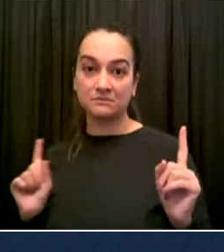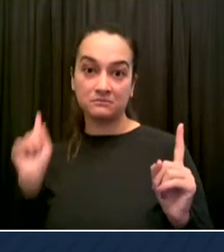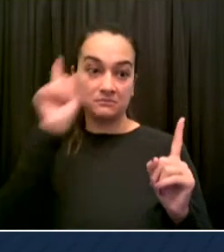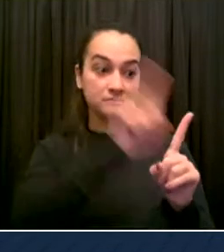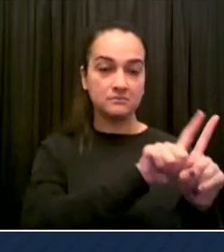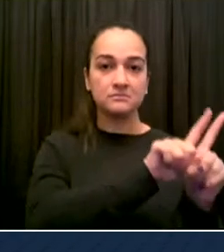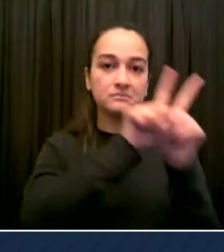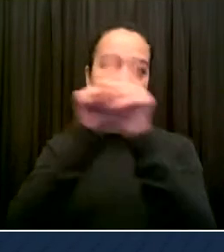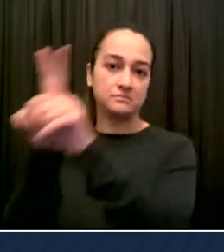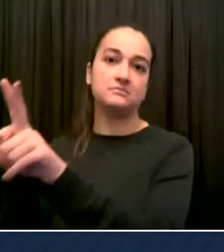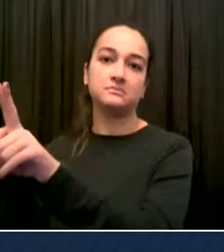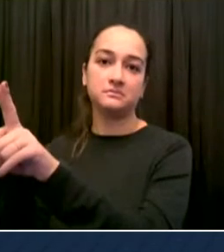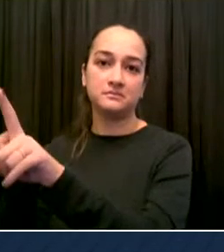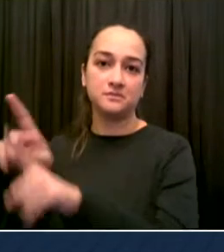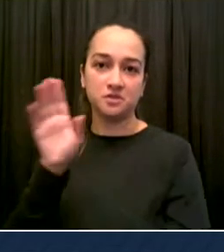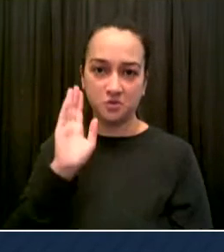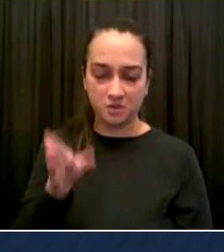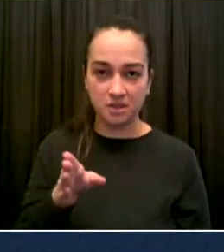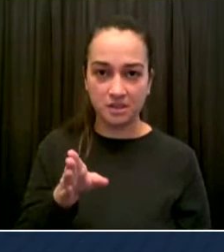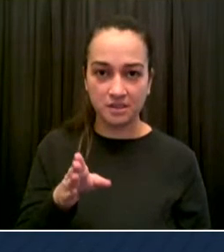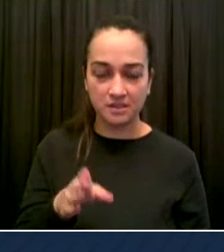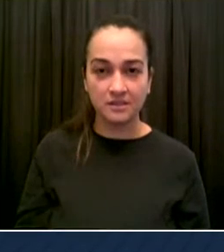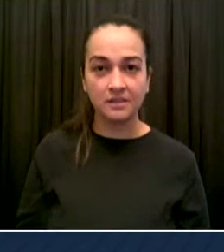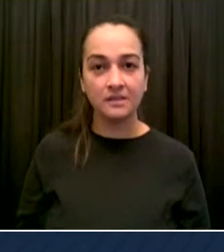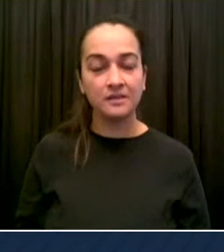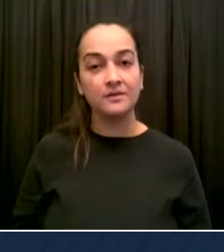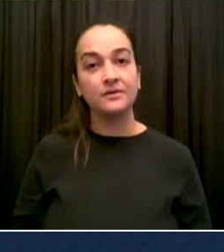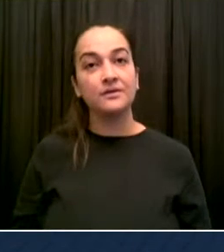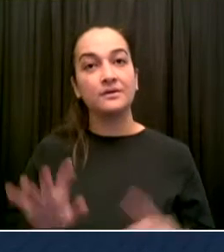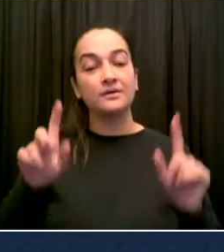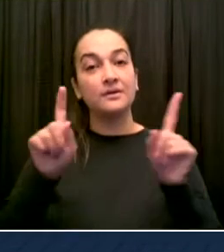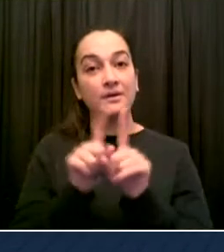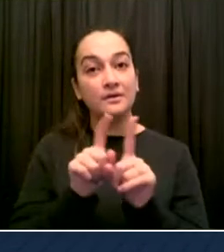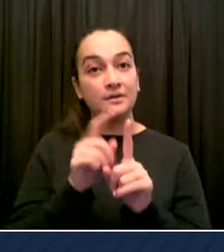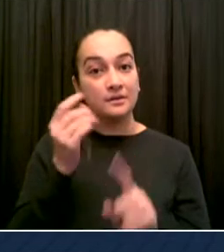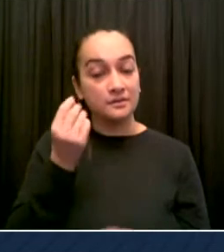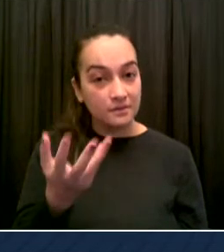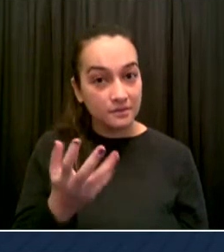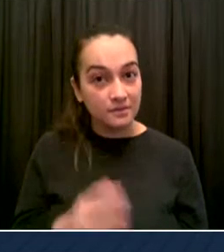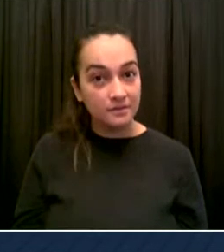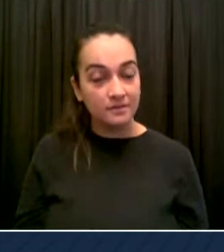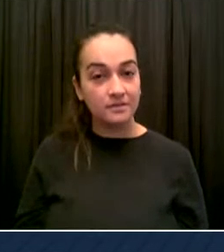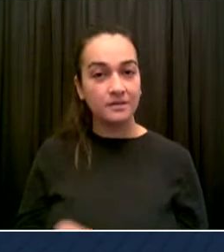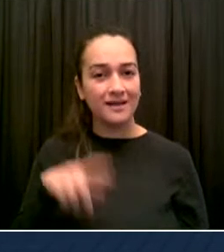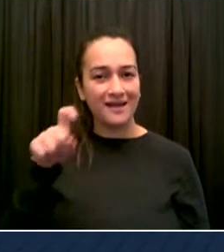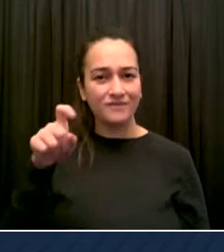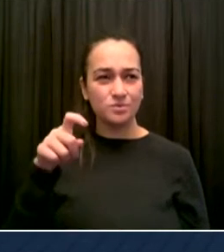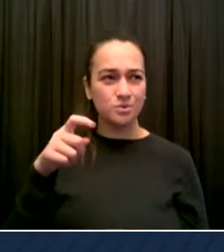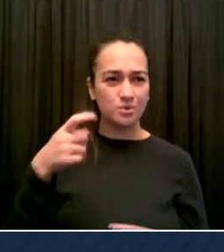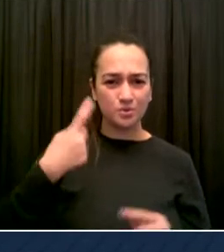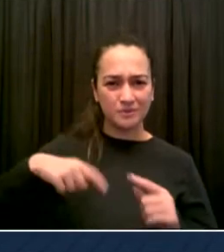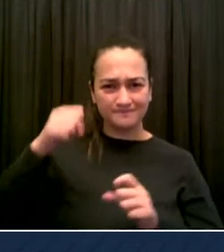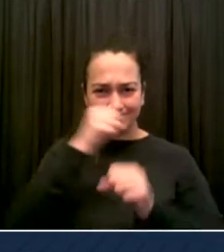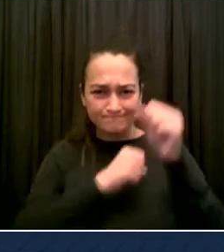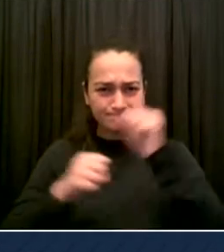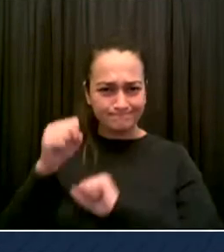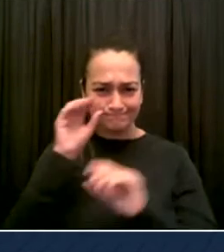DOWN AS MUCH OF RECORDS AS POSSIBLE, AND WE WANTED LESS